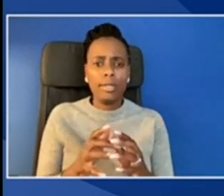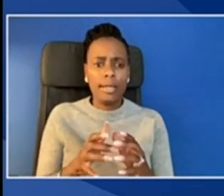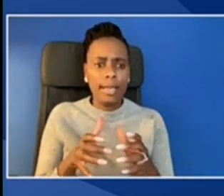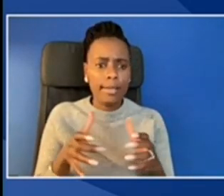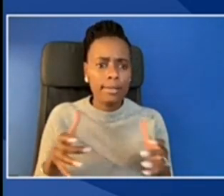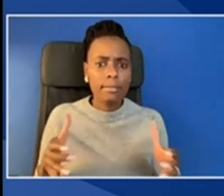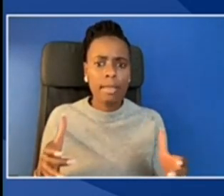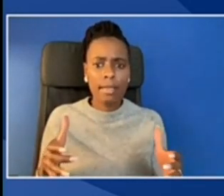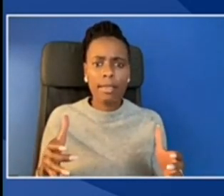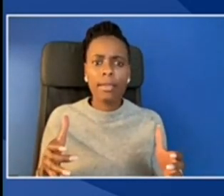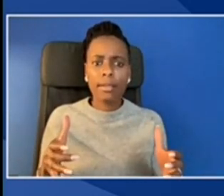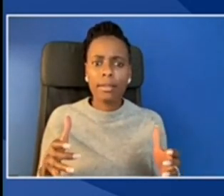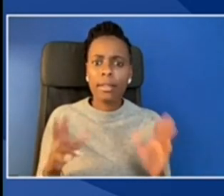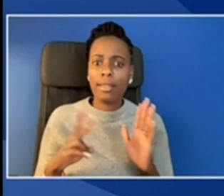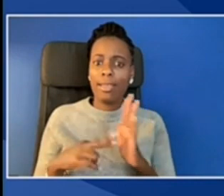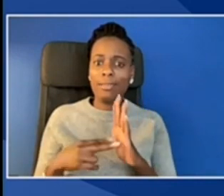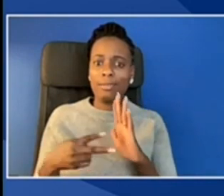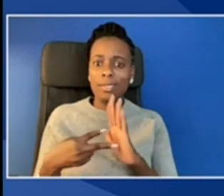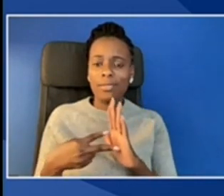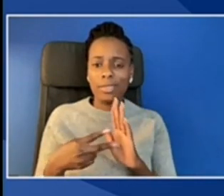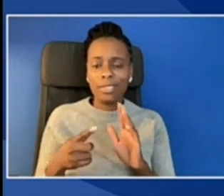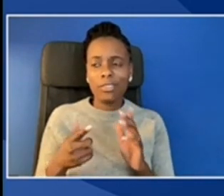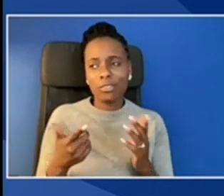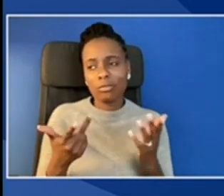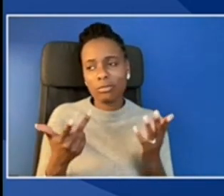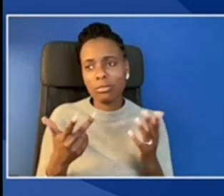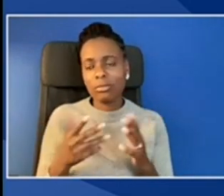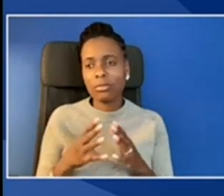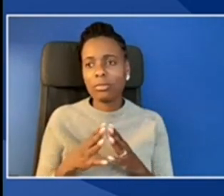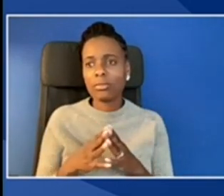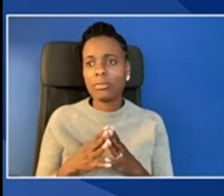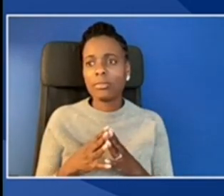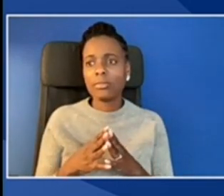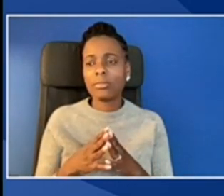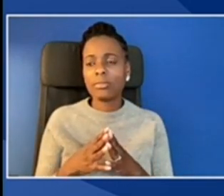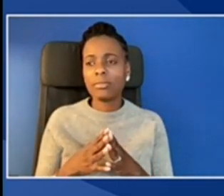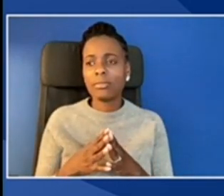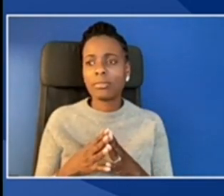sort of the definition of what the waiver